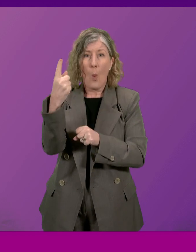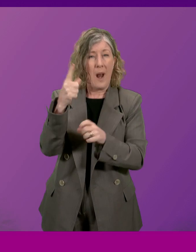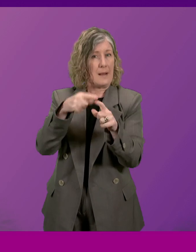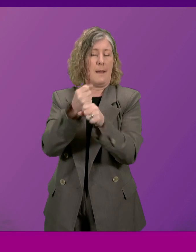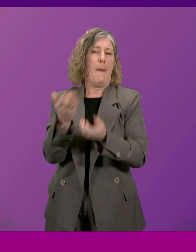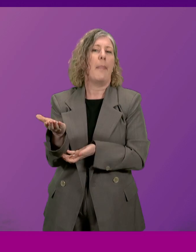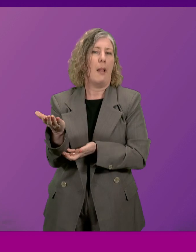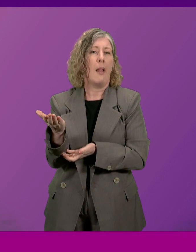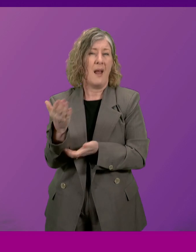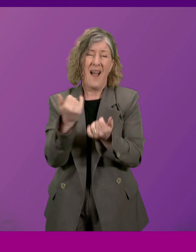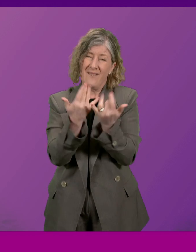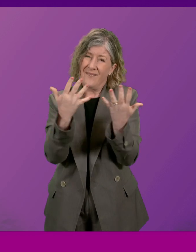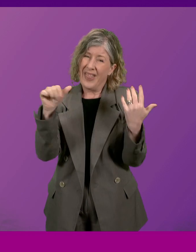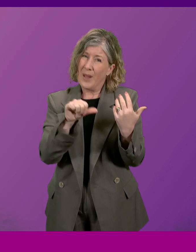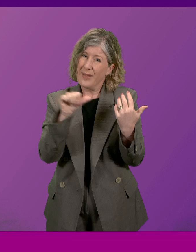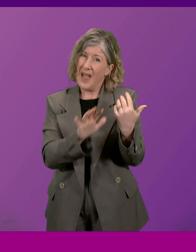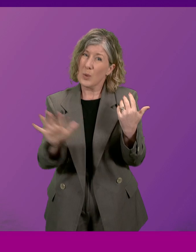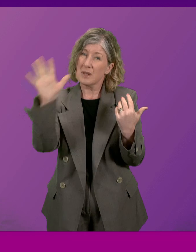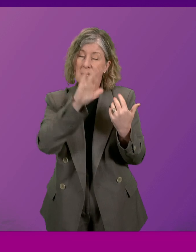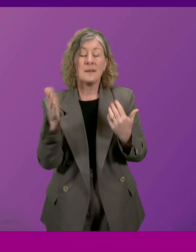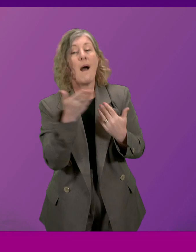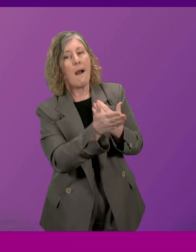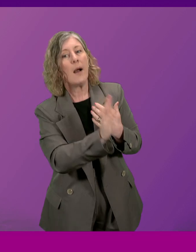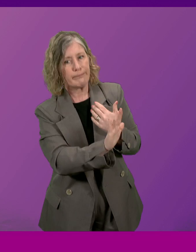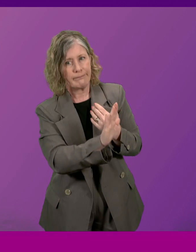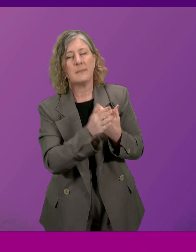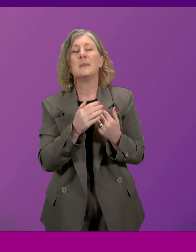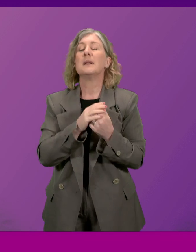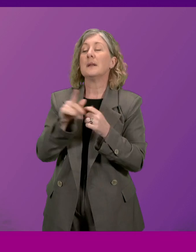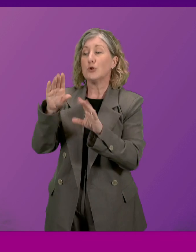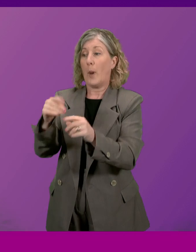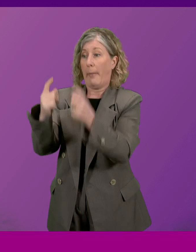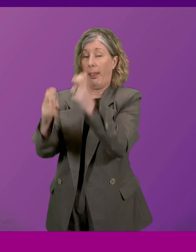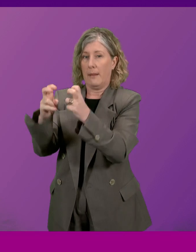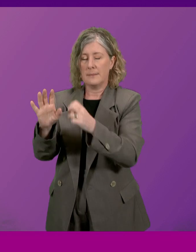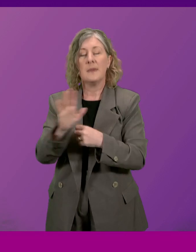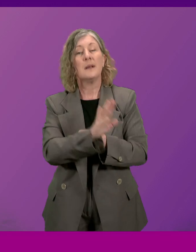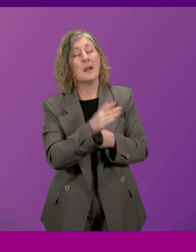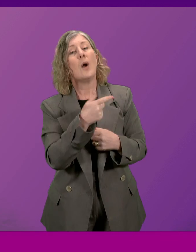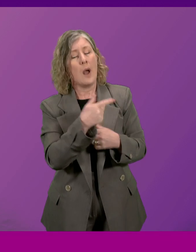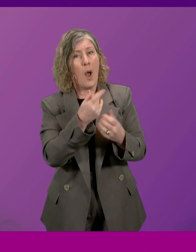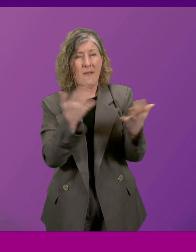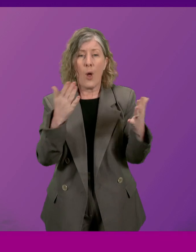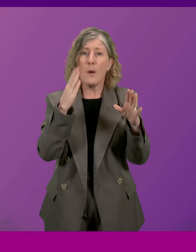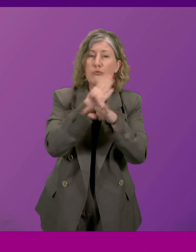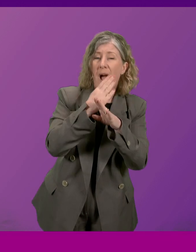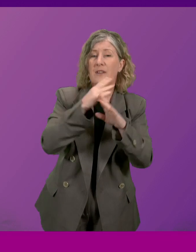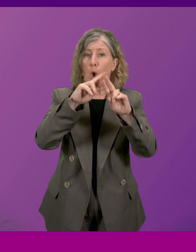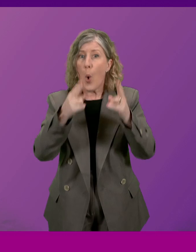On John Swinney’s watch, house building is down by 10 per cent, the number of affordable and private homes that have been built is the lowest in more than a decade,